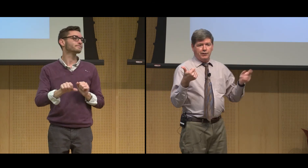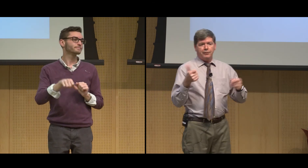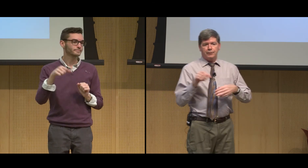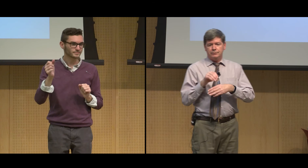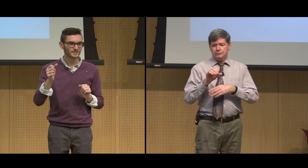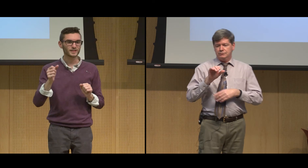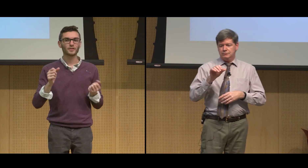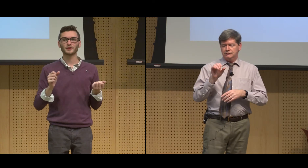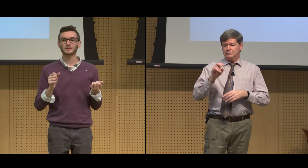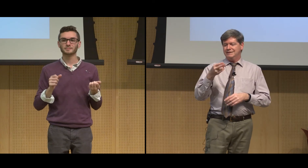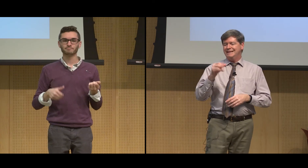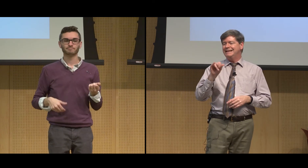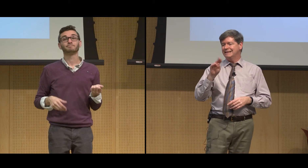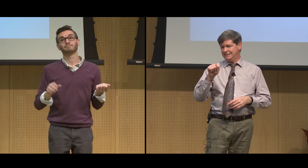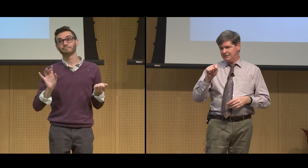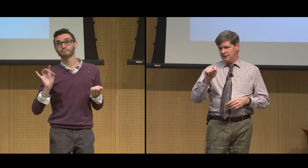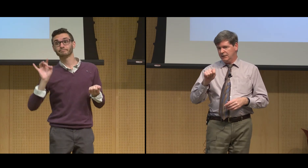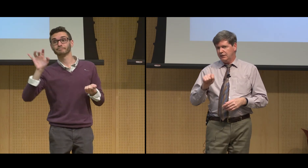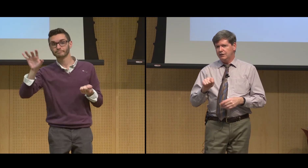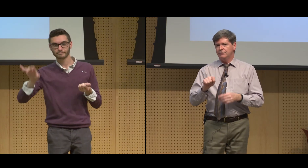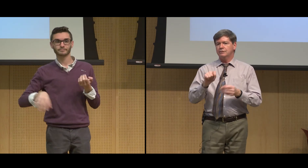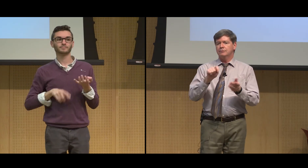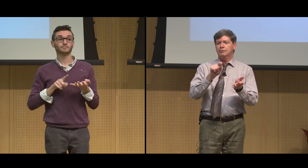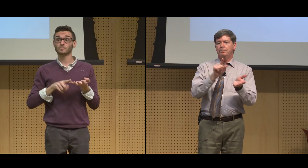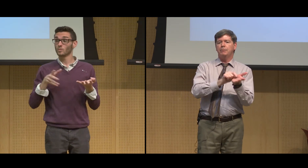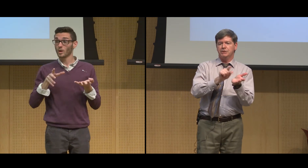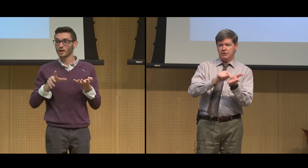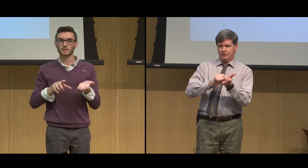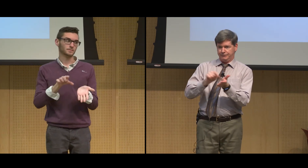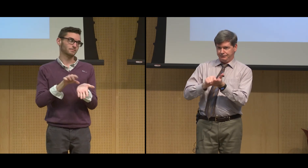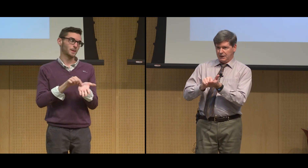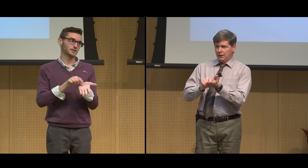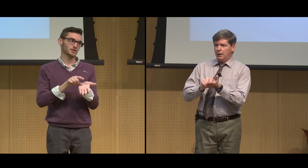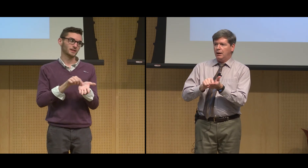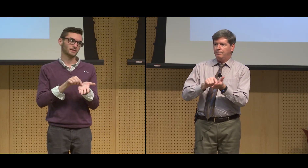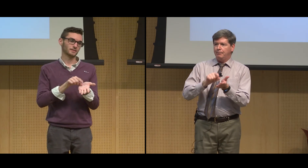Um, another hint is publishing.